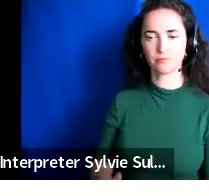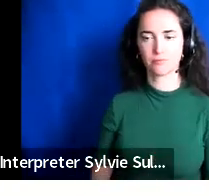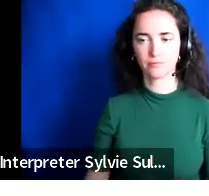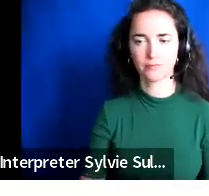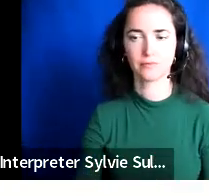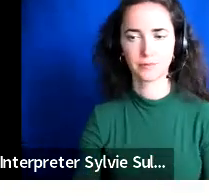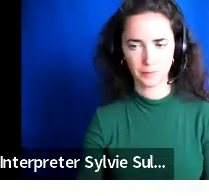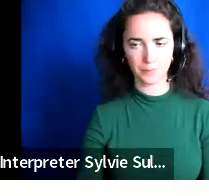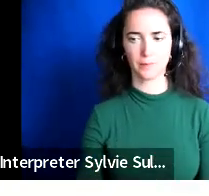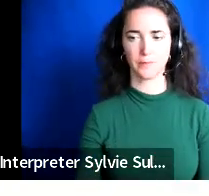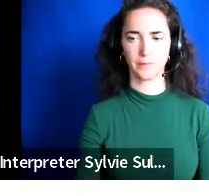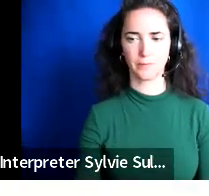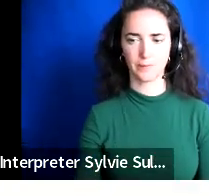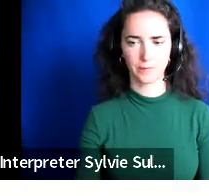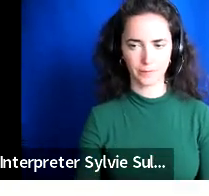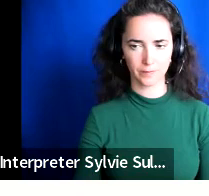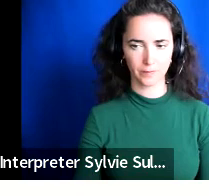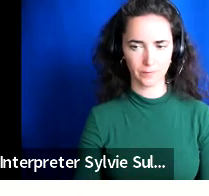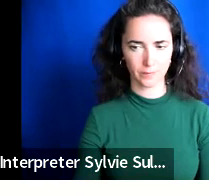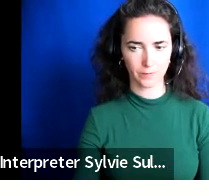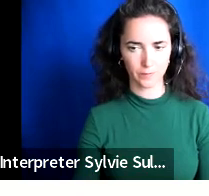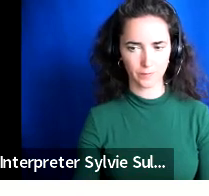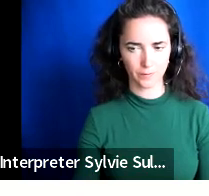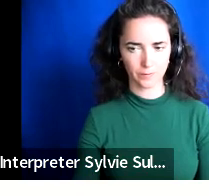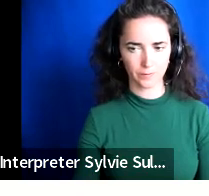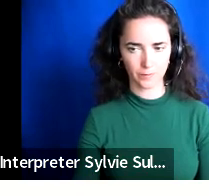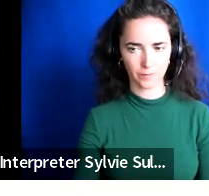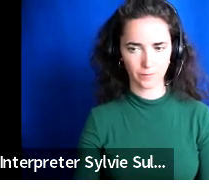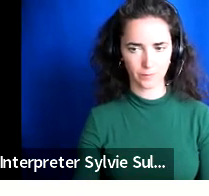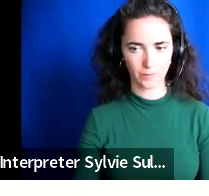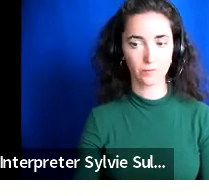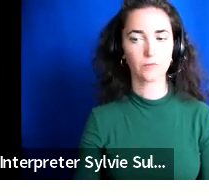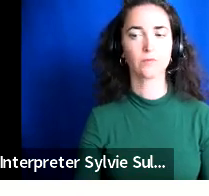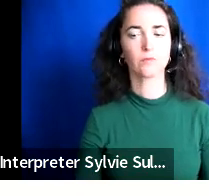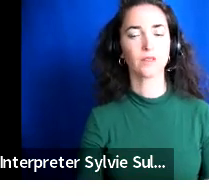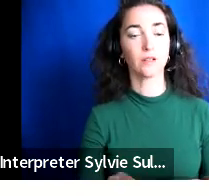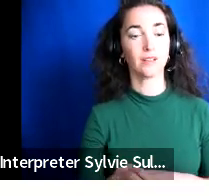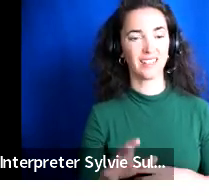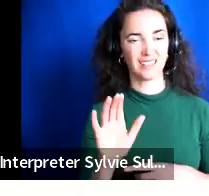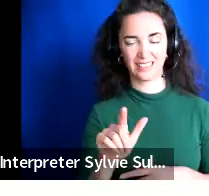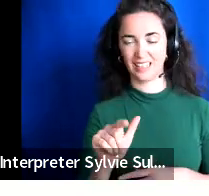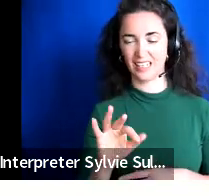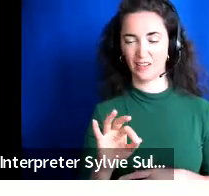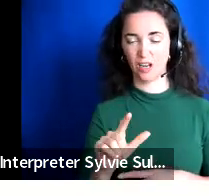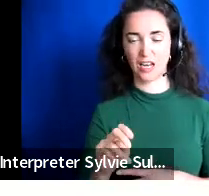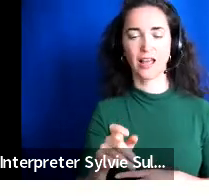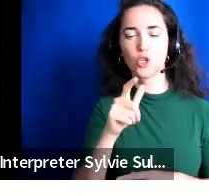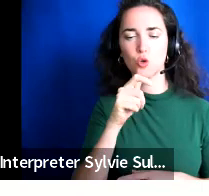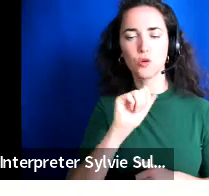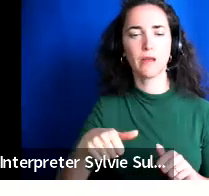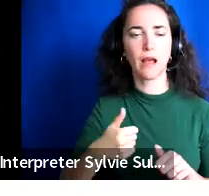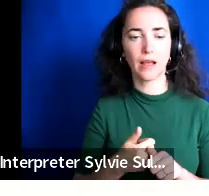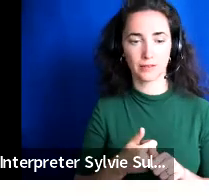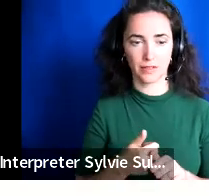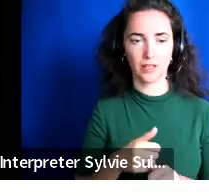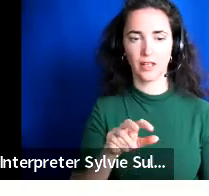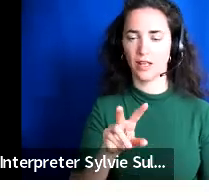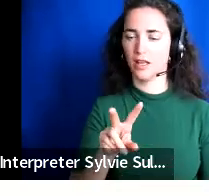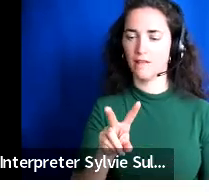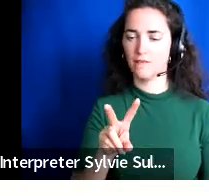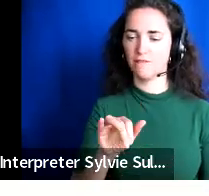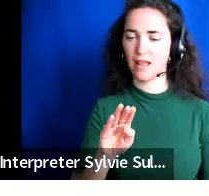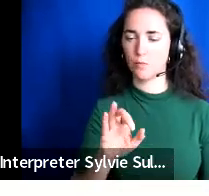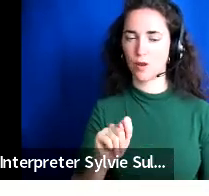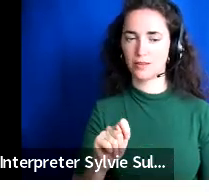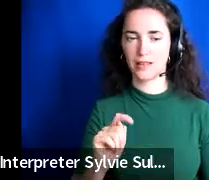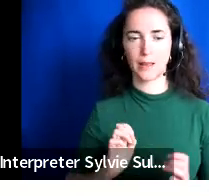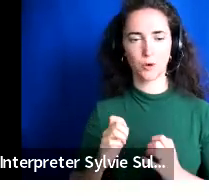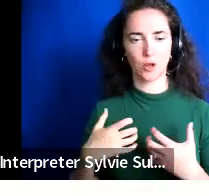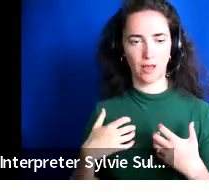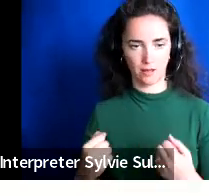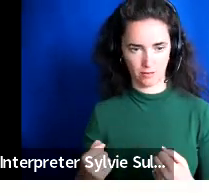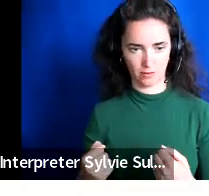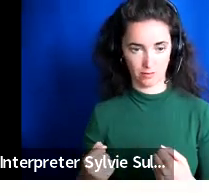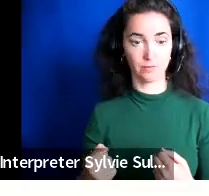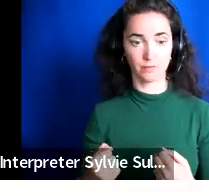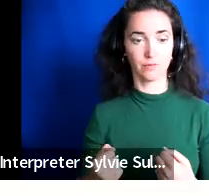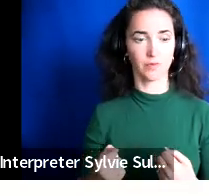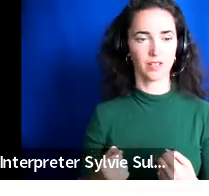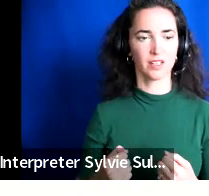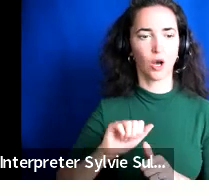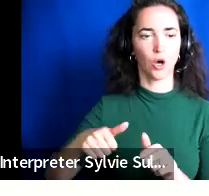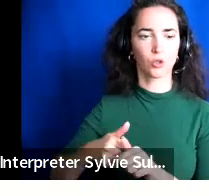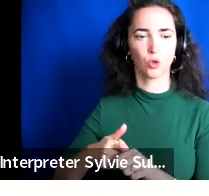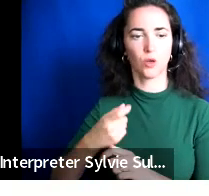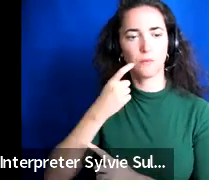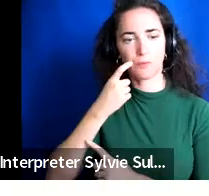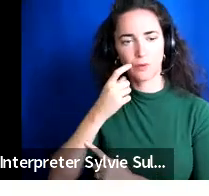The lifeline is administered by vibrant emotional health, which is the nonprofit that is funded through the Federal Government with the substance of use mental health services administration, which is part of the Department the